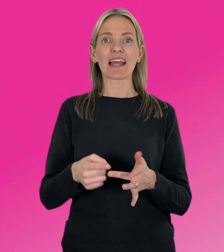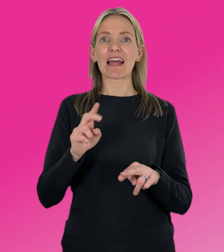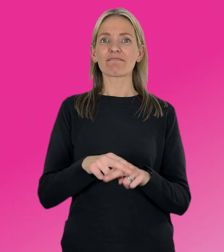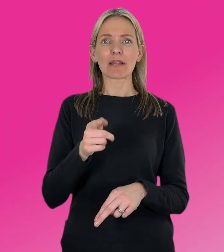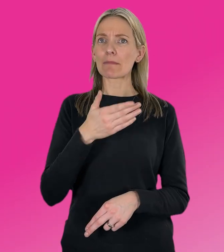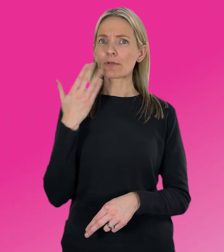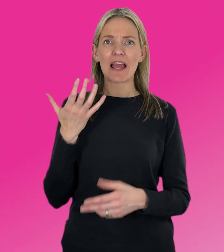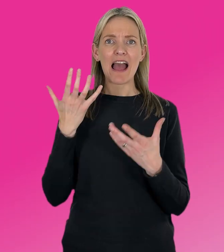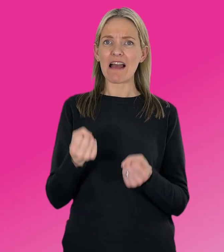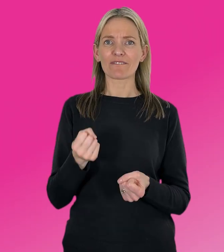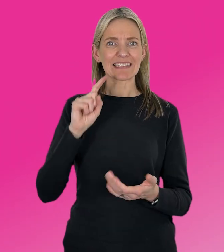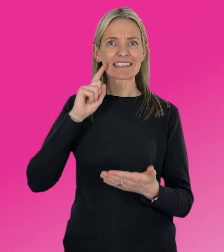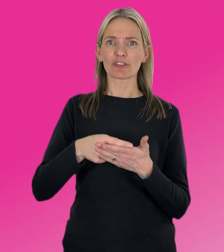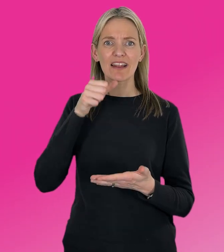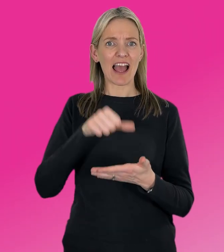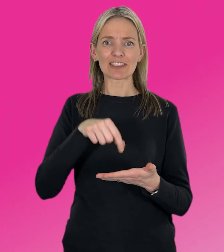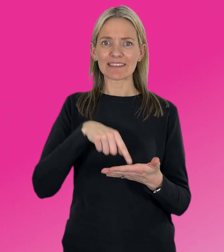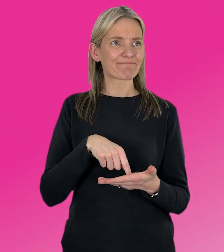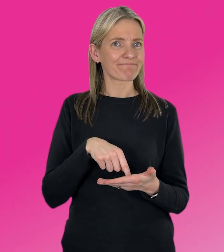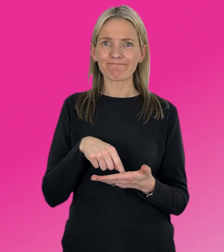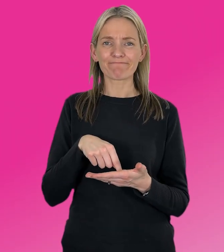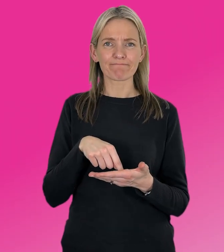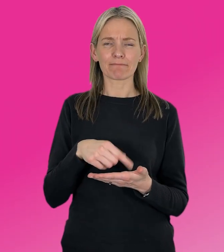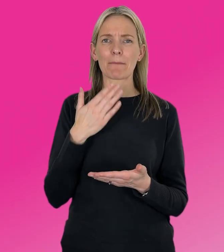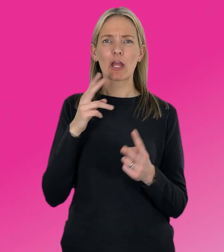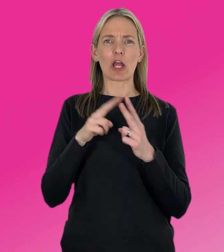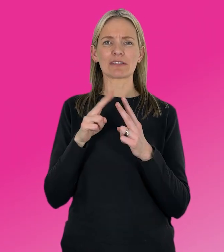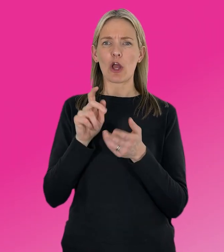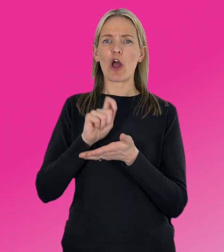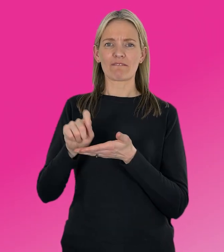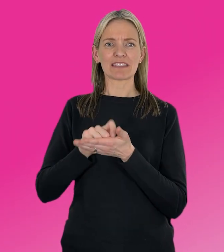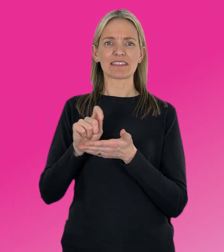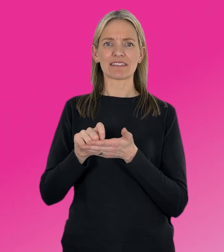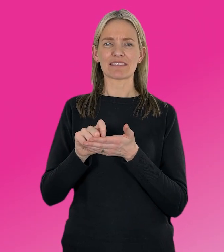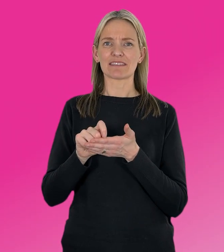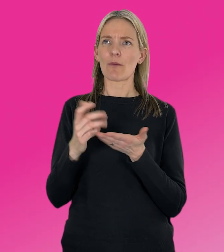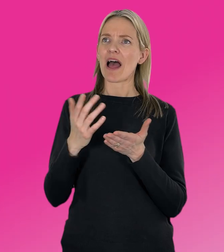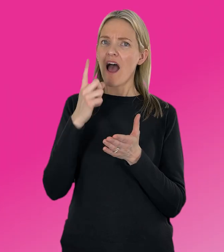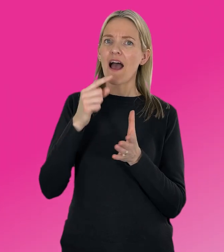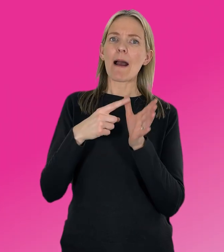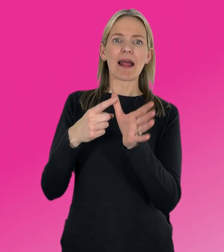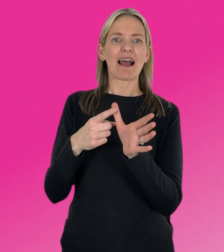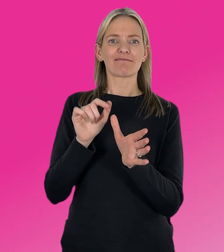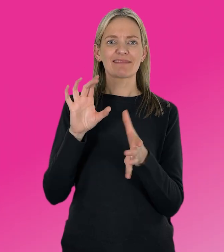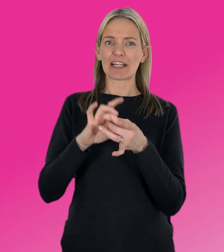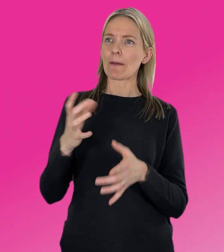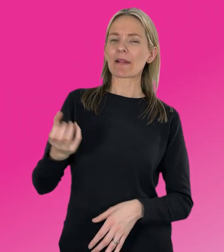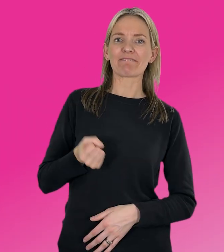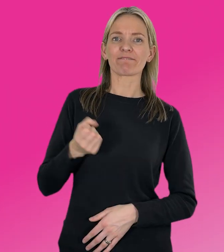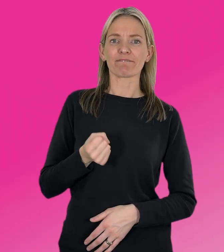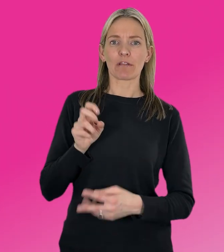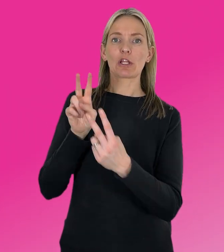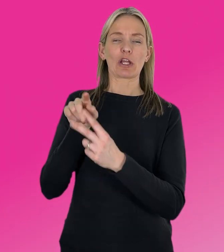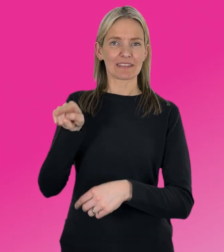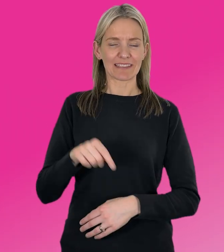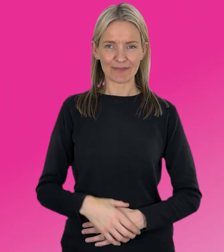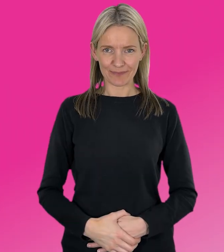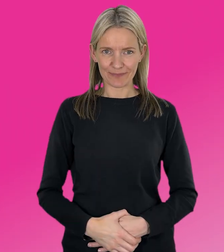If you do not have your decision letter, contact the office where you applied for the benefit.